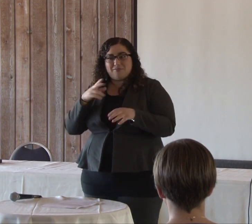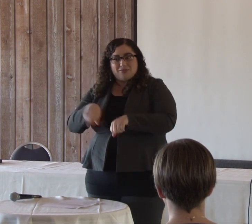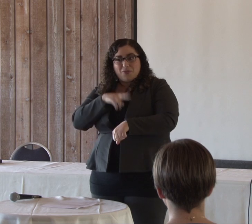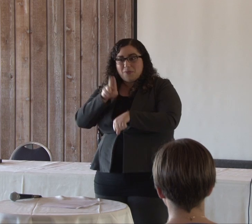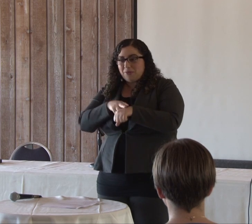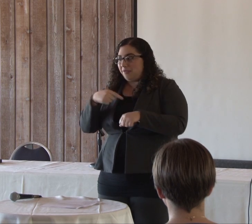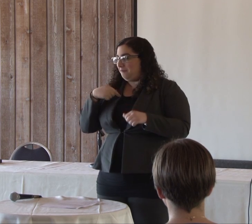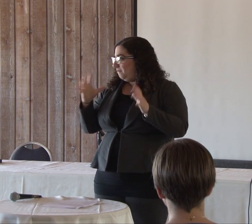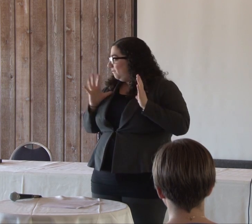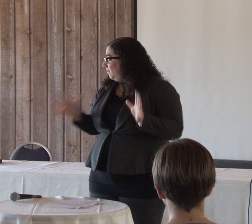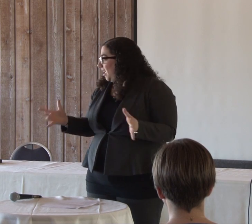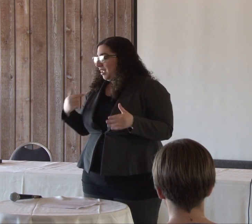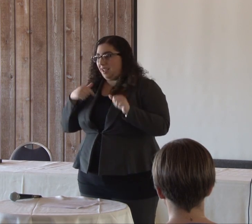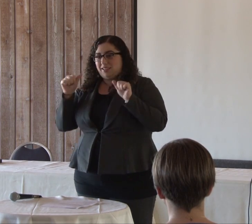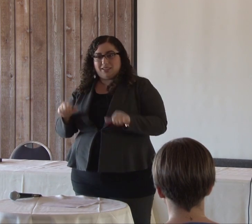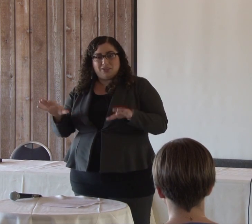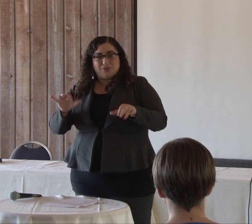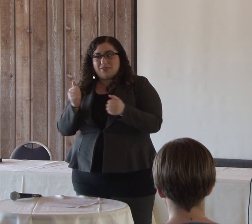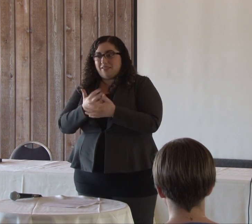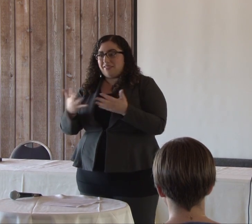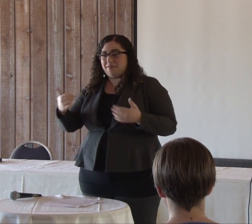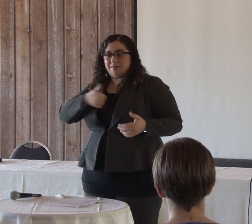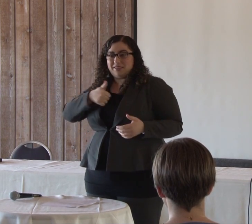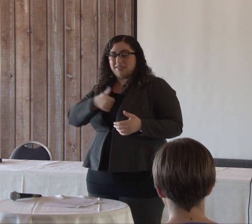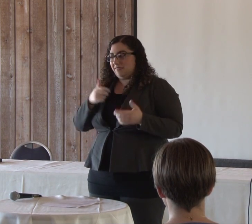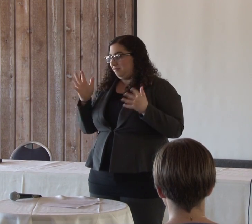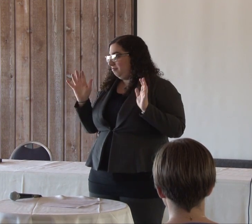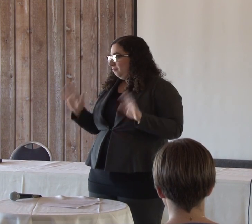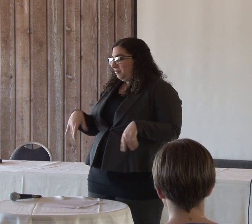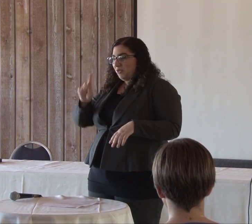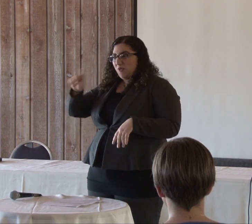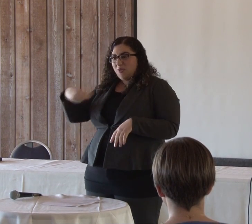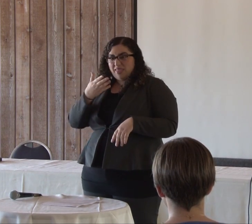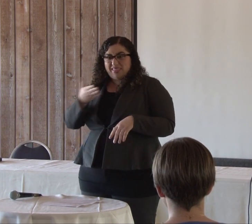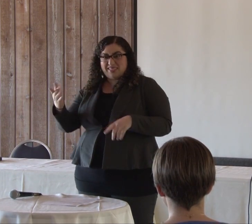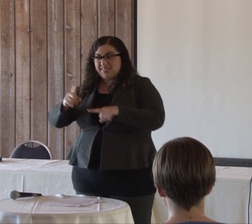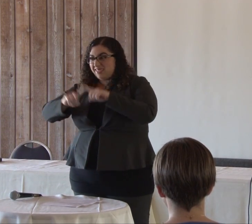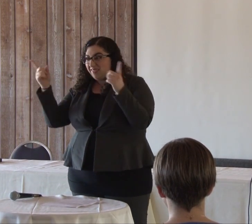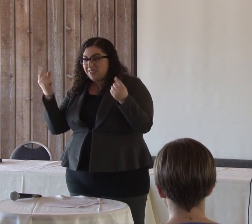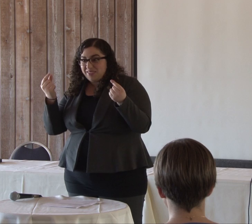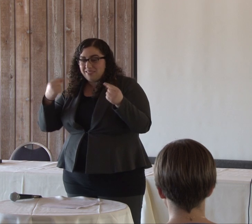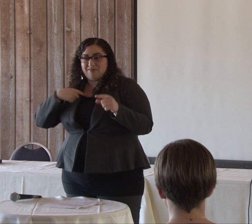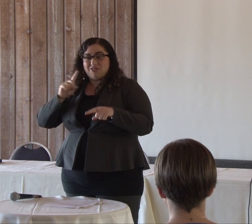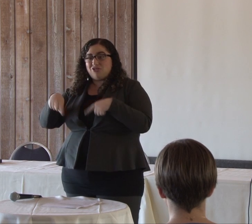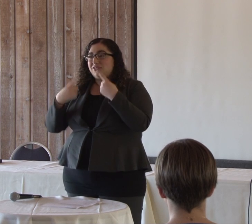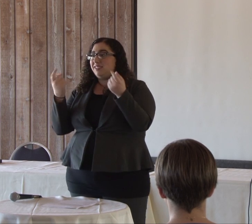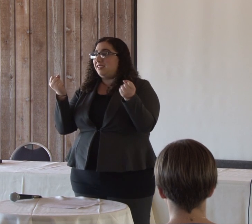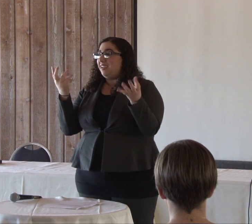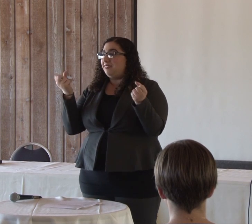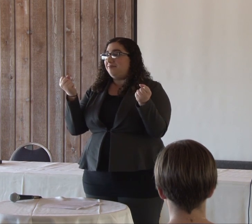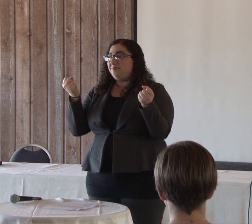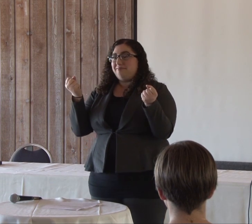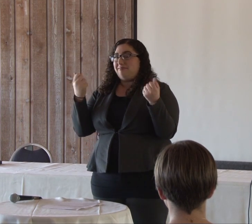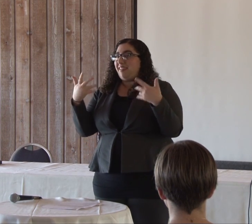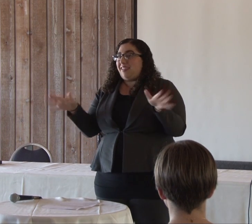Making sure I responded appropriately making sure I didn't have any brain damage. All of that was so crucial